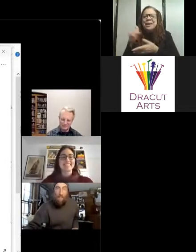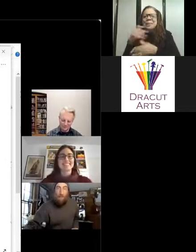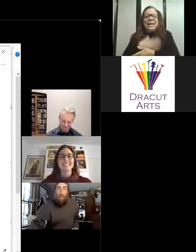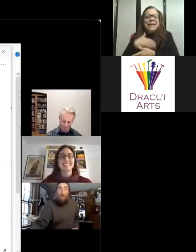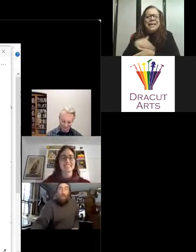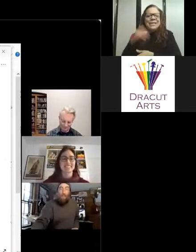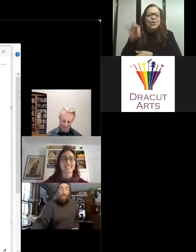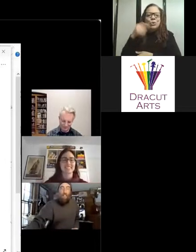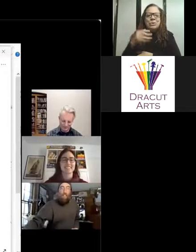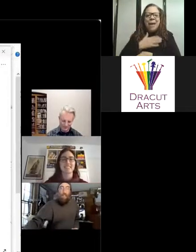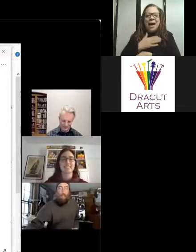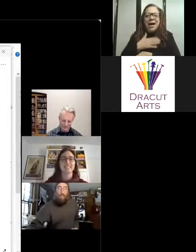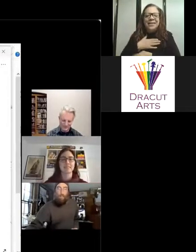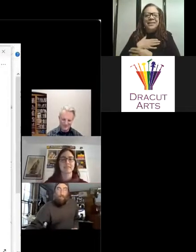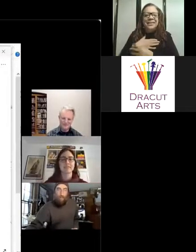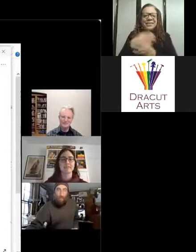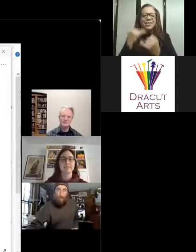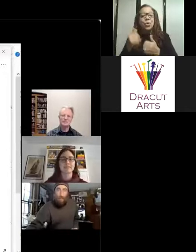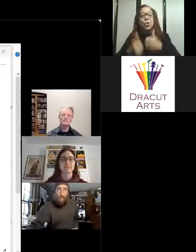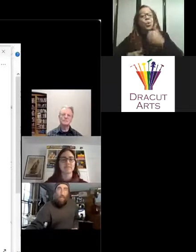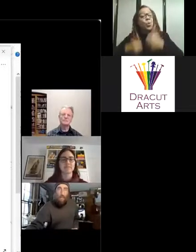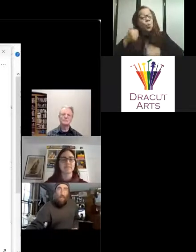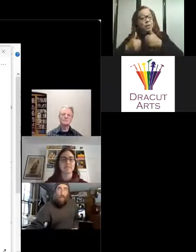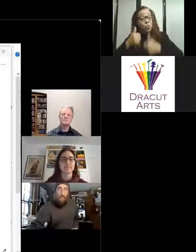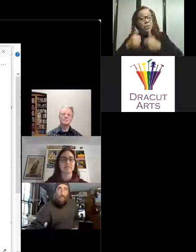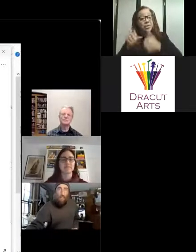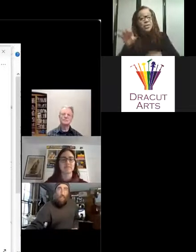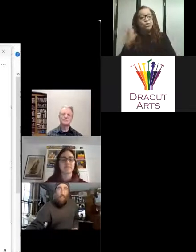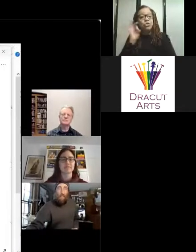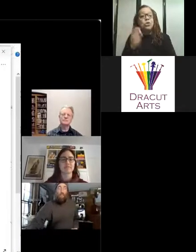So how's he gonna choose? It comes down to two finalists: